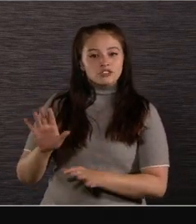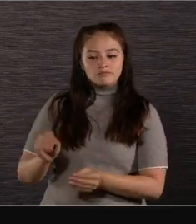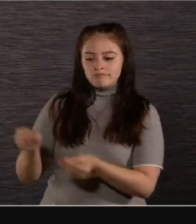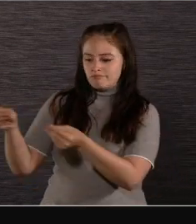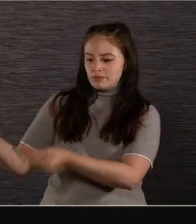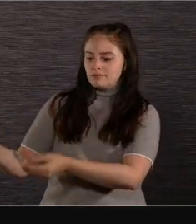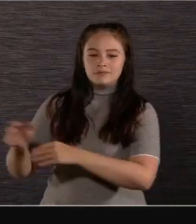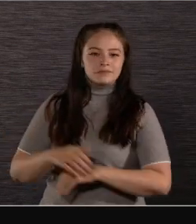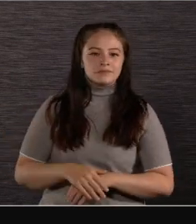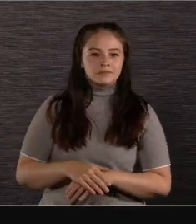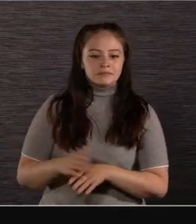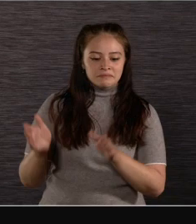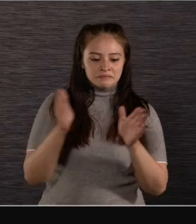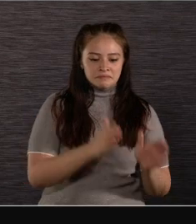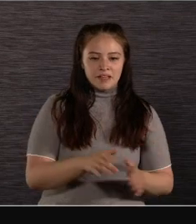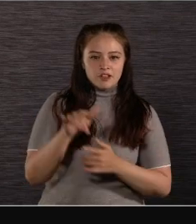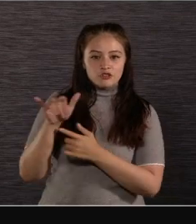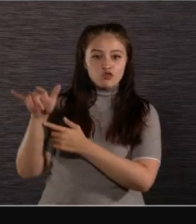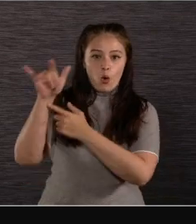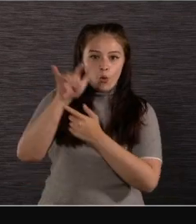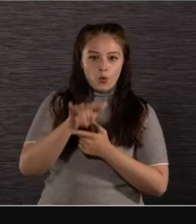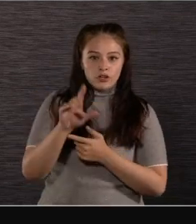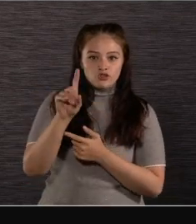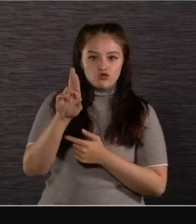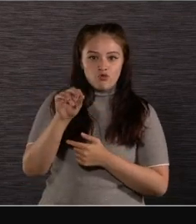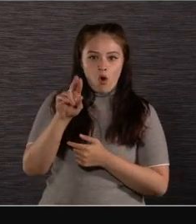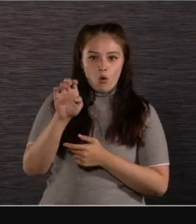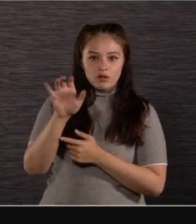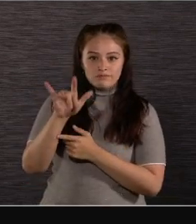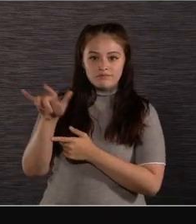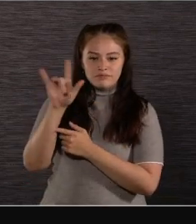Now to the aircraft. As you can see here, it's pretty light.